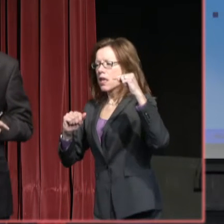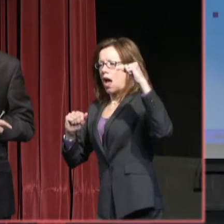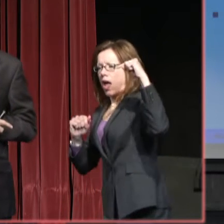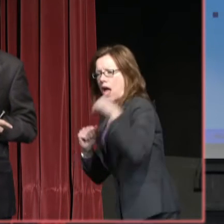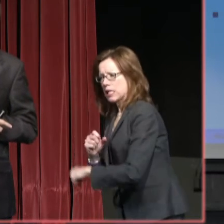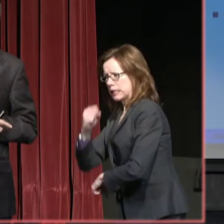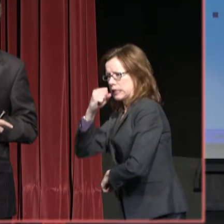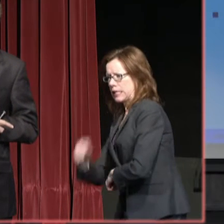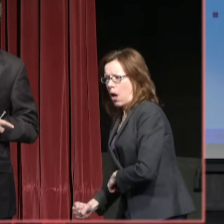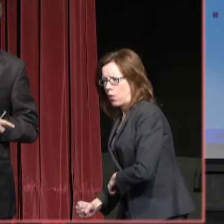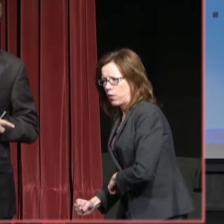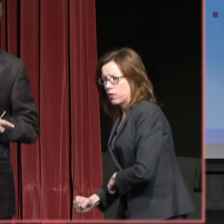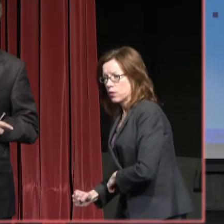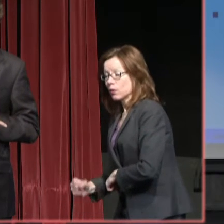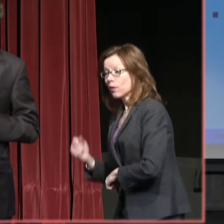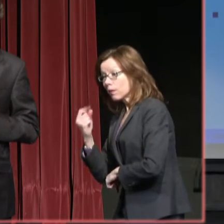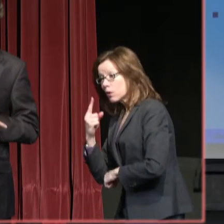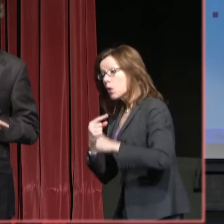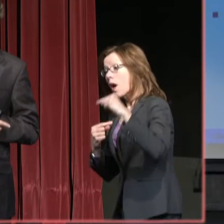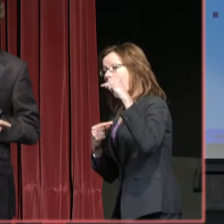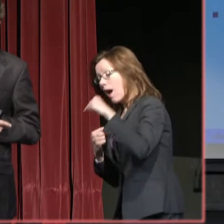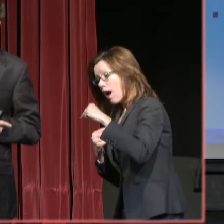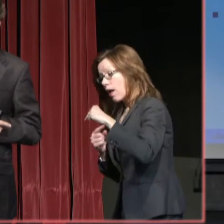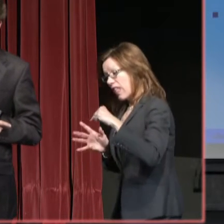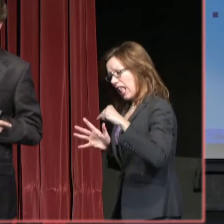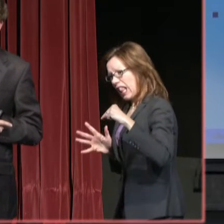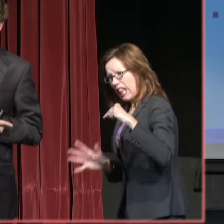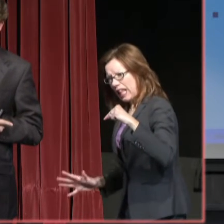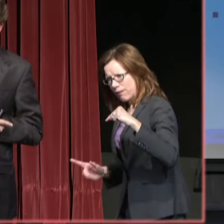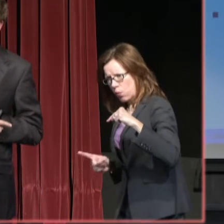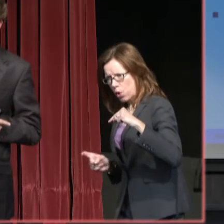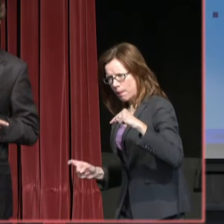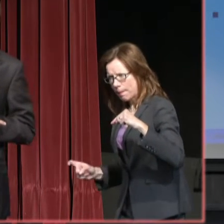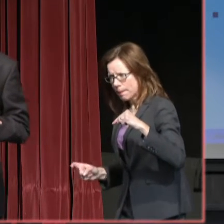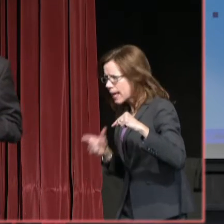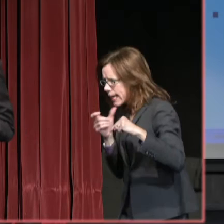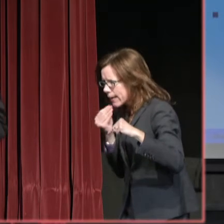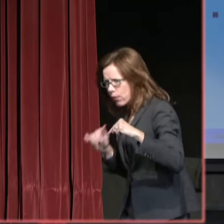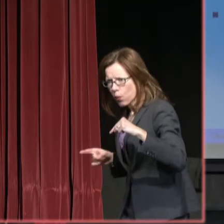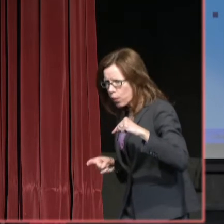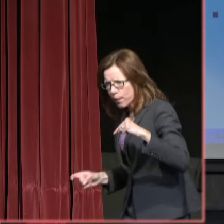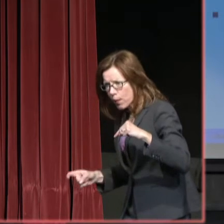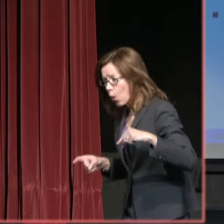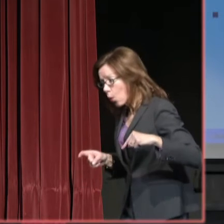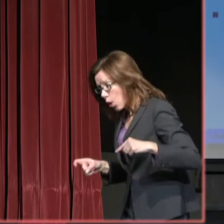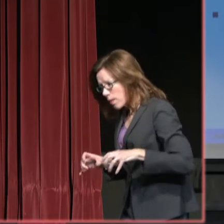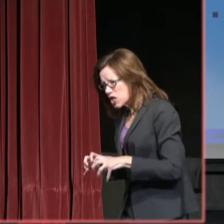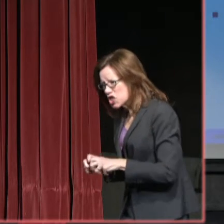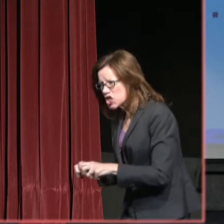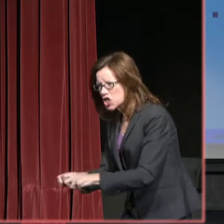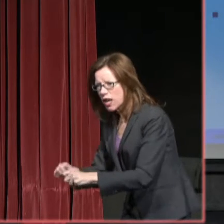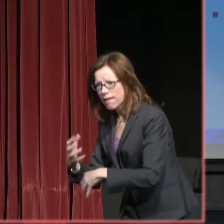leaving behind the worms in the trees and the worms are destroying the forests because they've got nothing